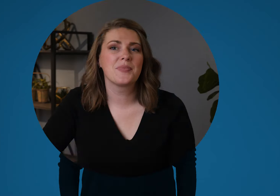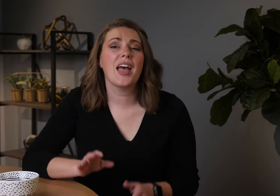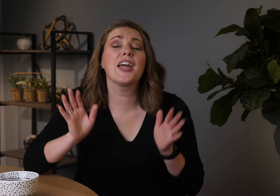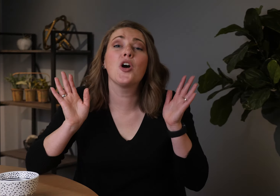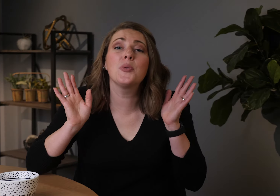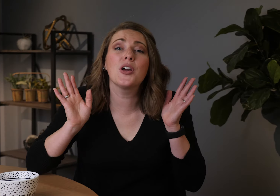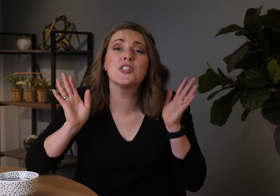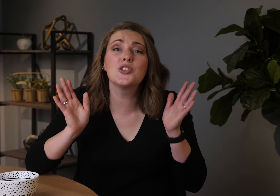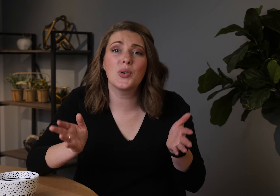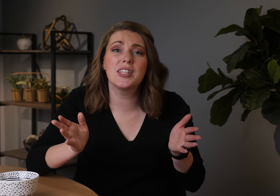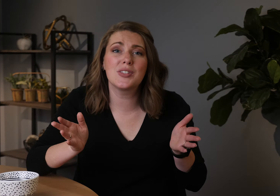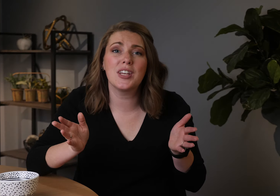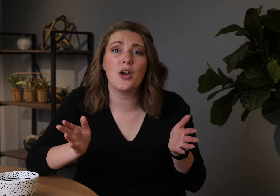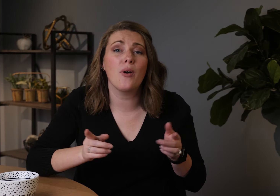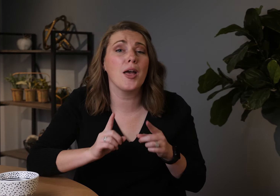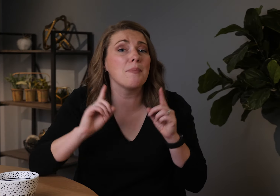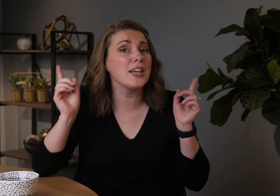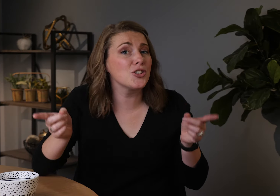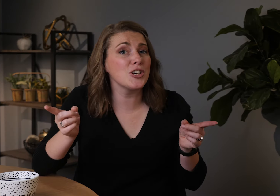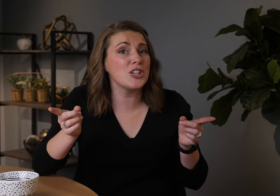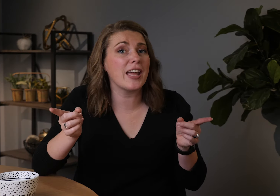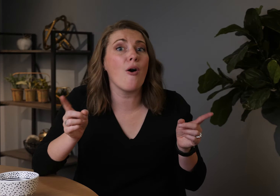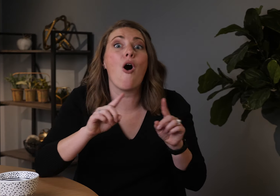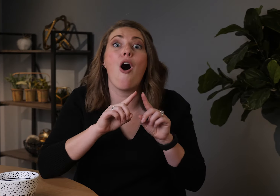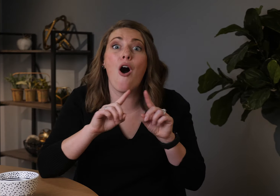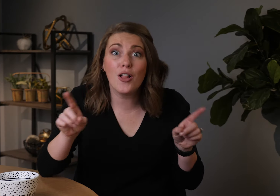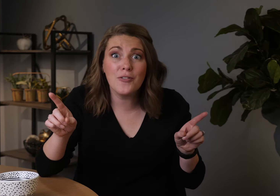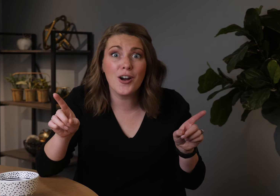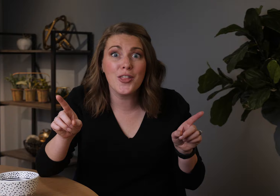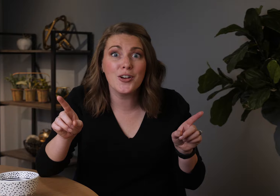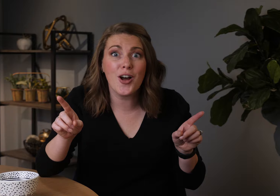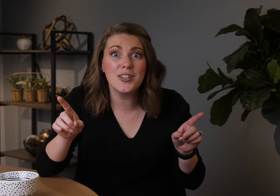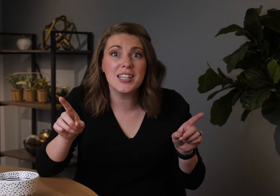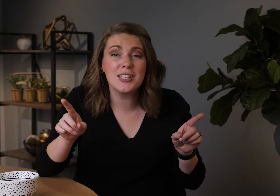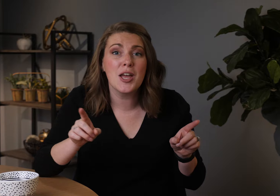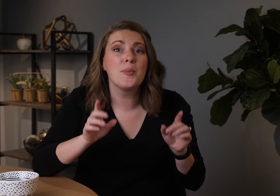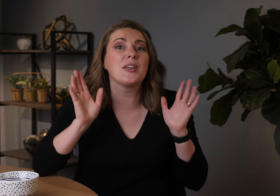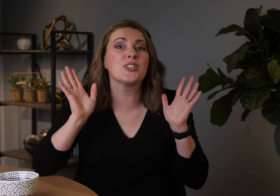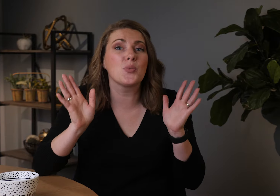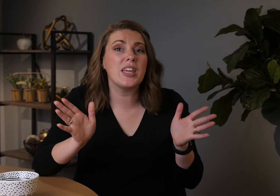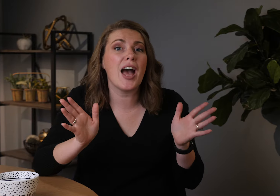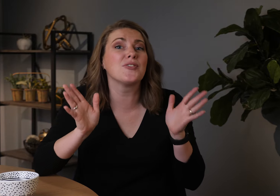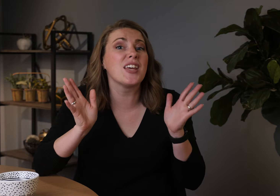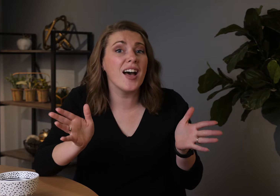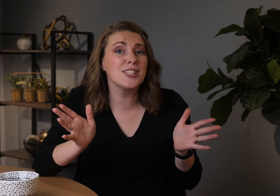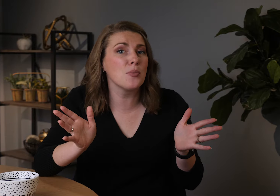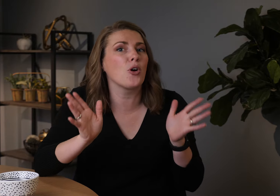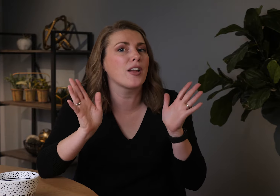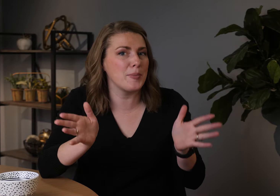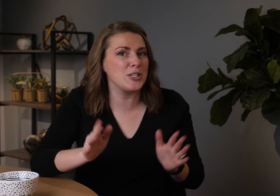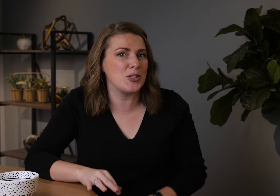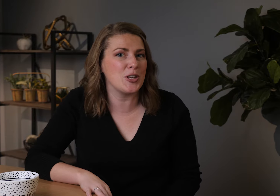I hope you guys enjoyed this video and make sure to check out all our other content because we have tons more coming to you.